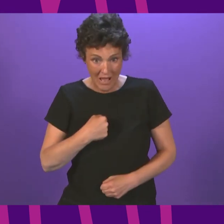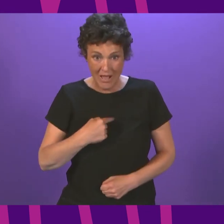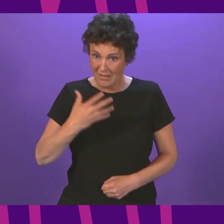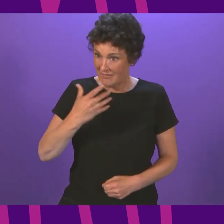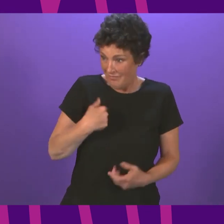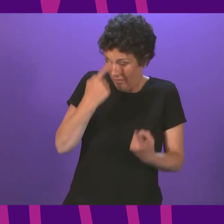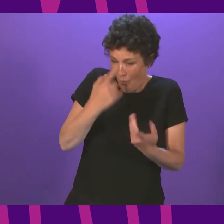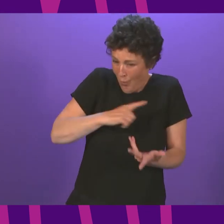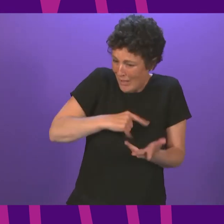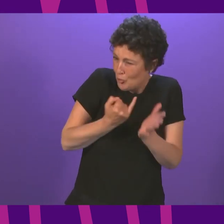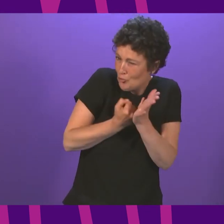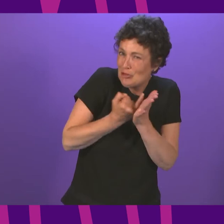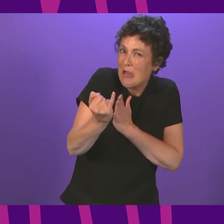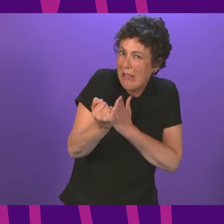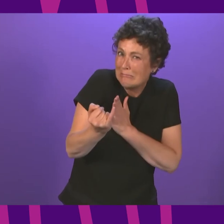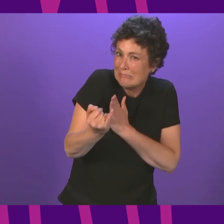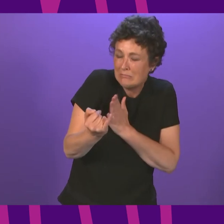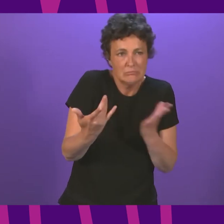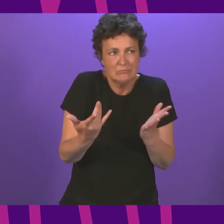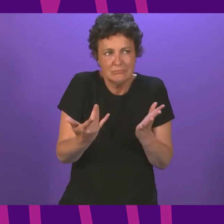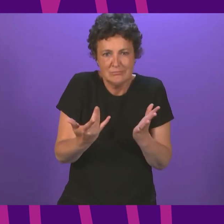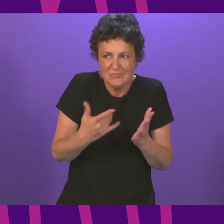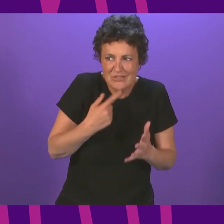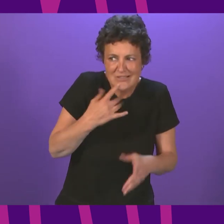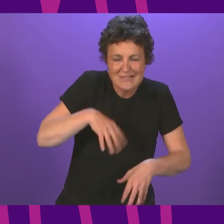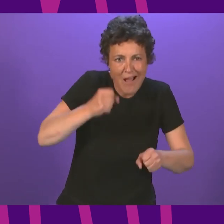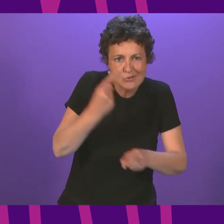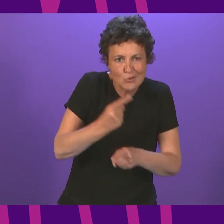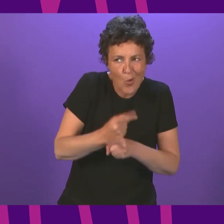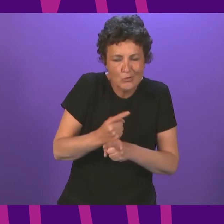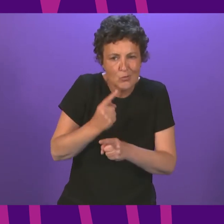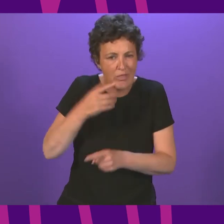basis on which to reject the initiating of consultation with local authorities, bus companies